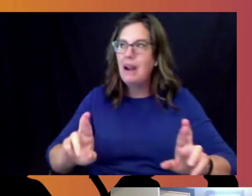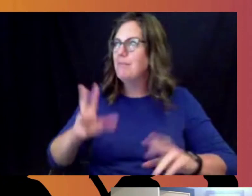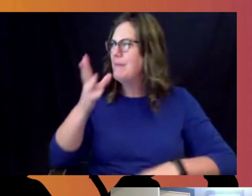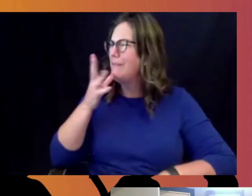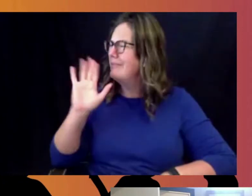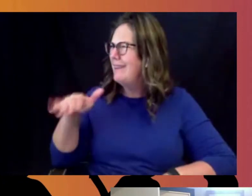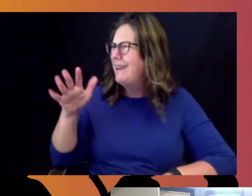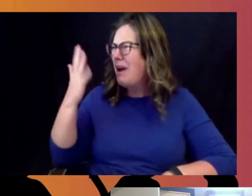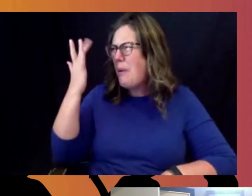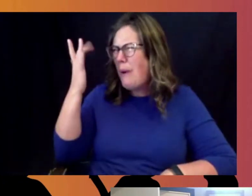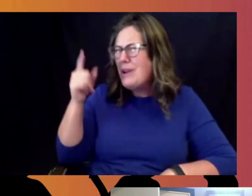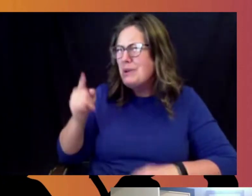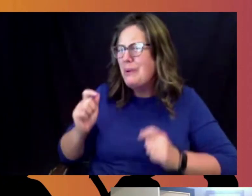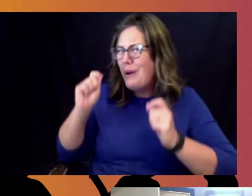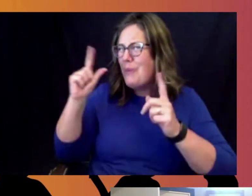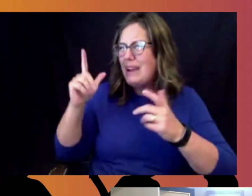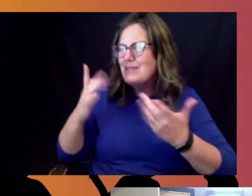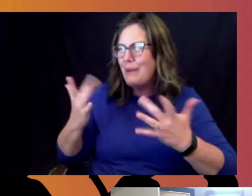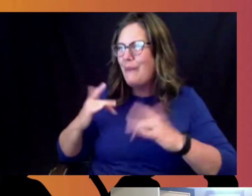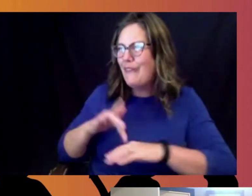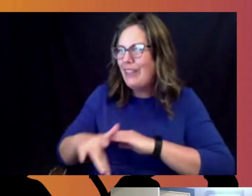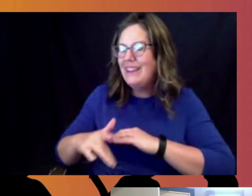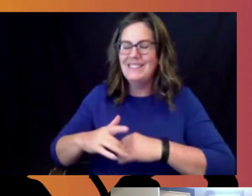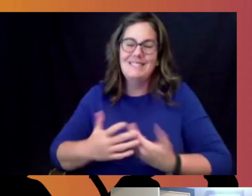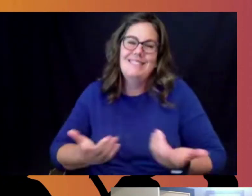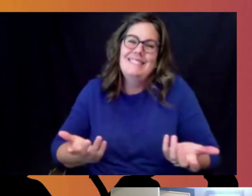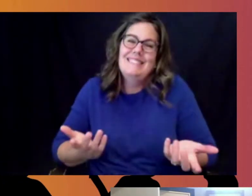but it wasn't even that early so i don't really know what she was talking about